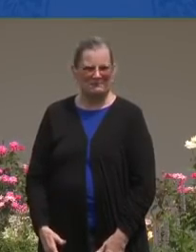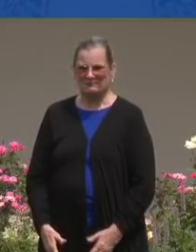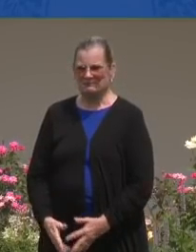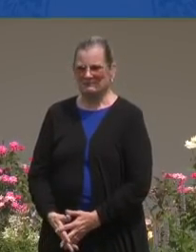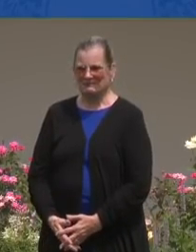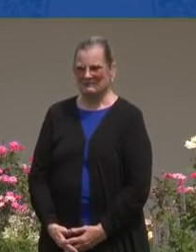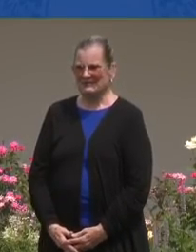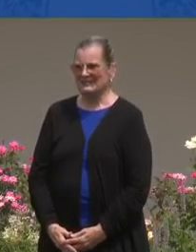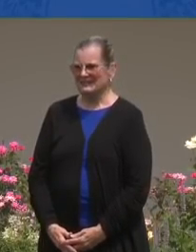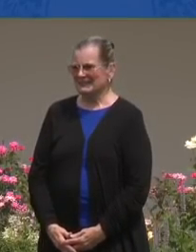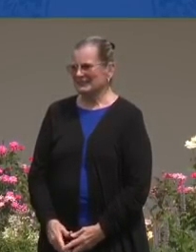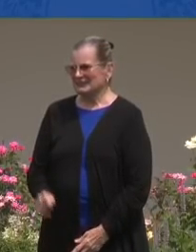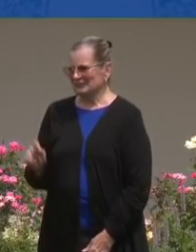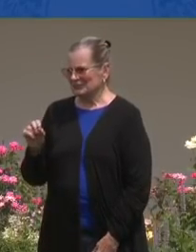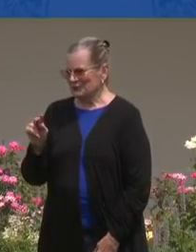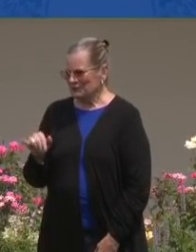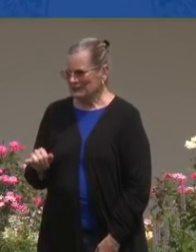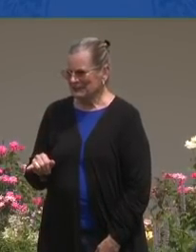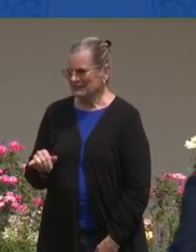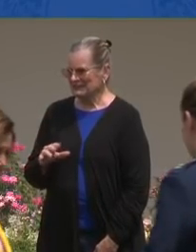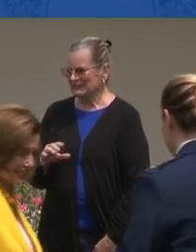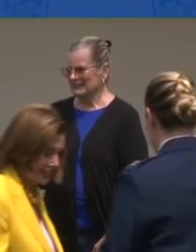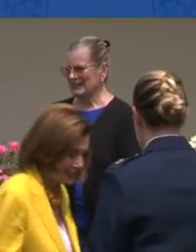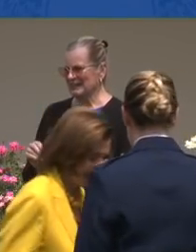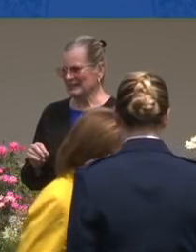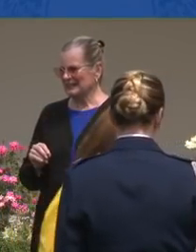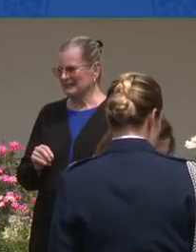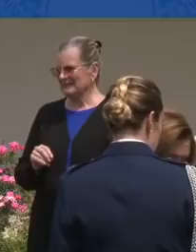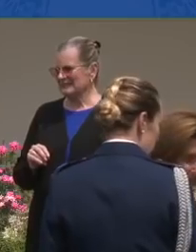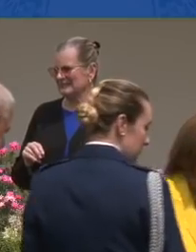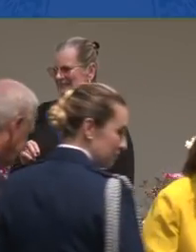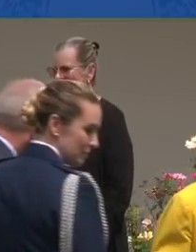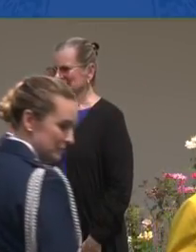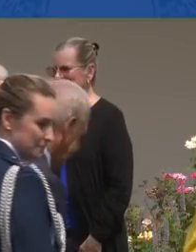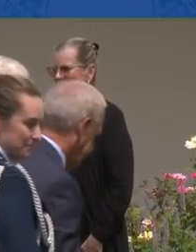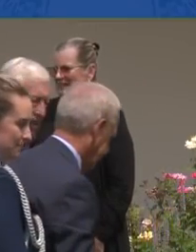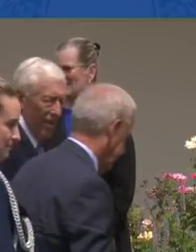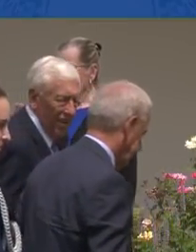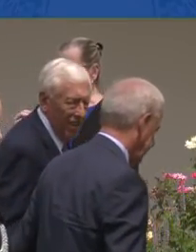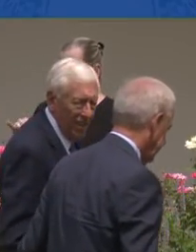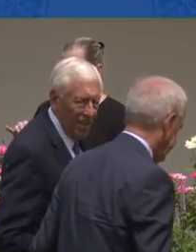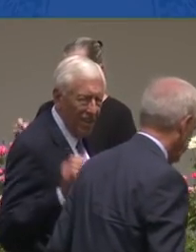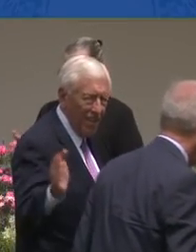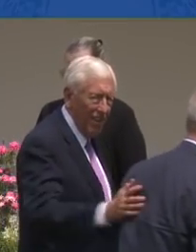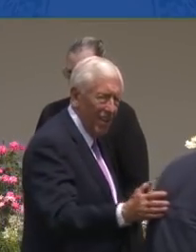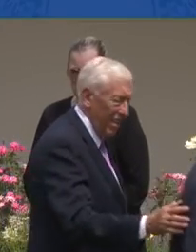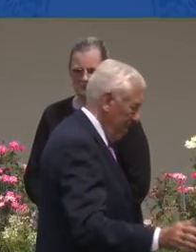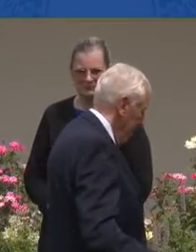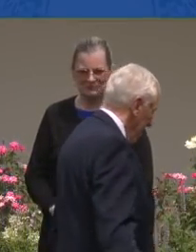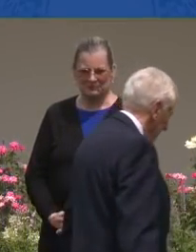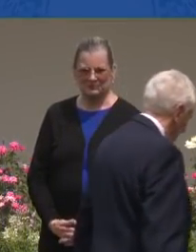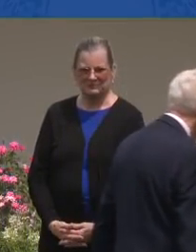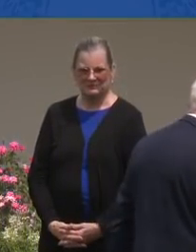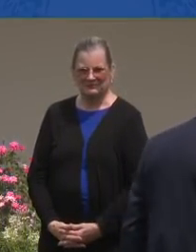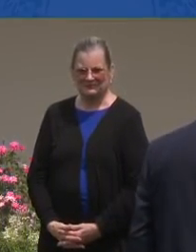Tony Coelho. Am I leaving anybody out? Pat, you were there at the time. Get your rear end up here and put your...